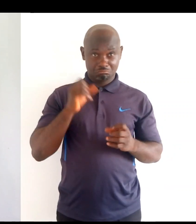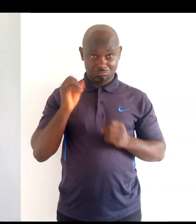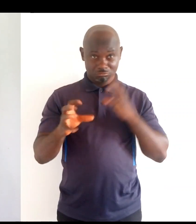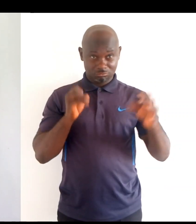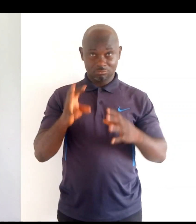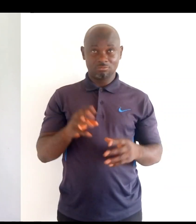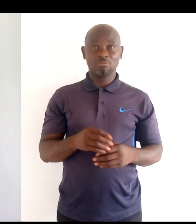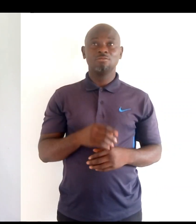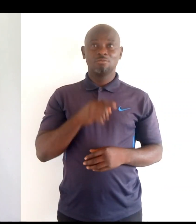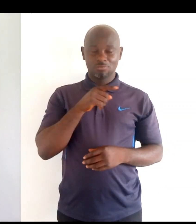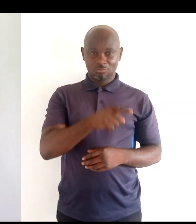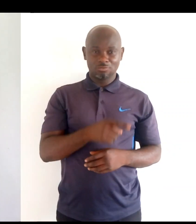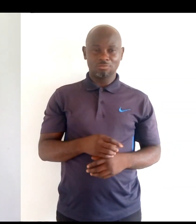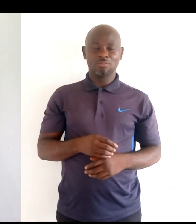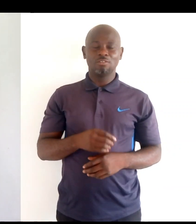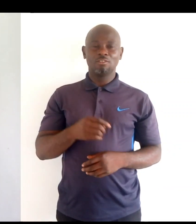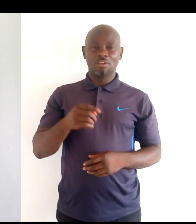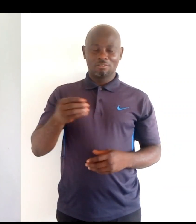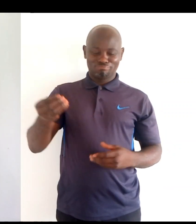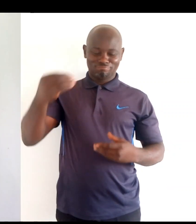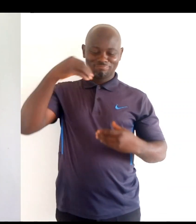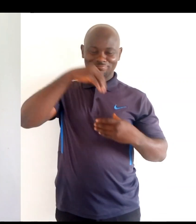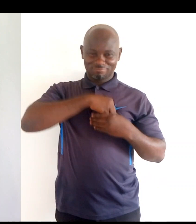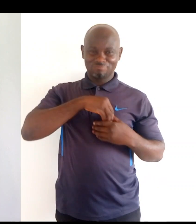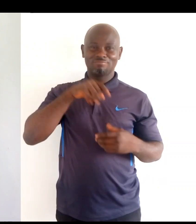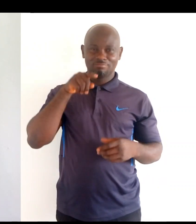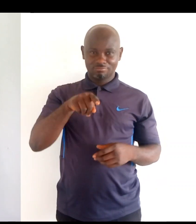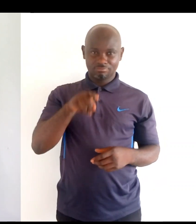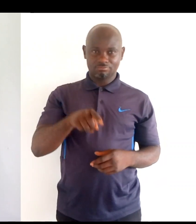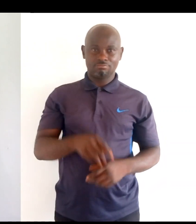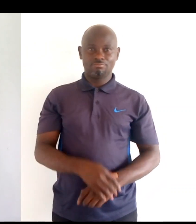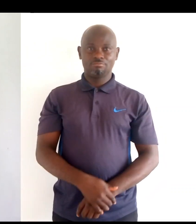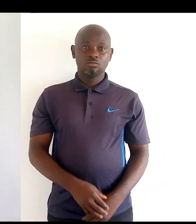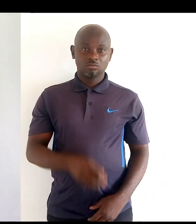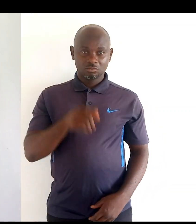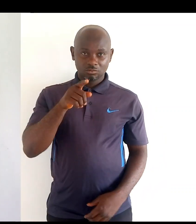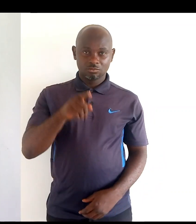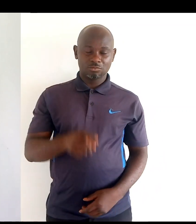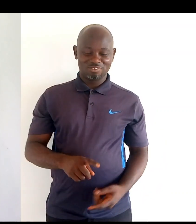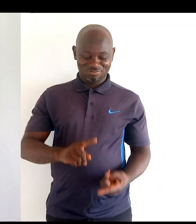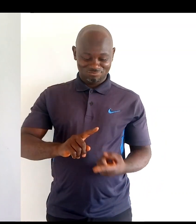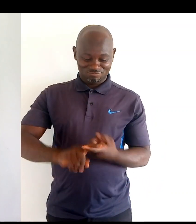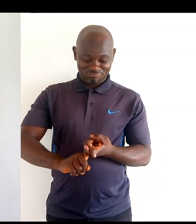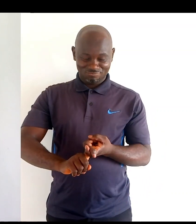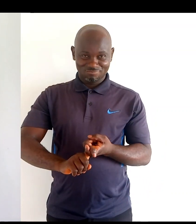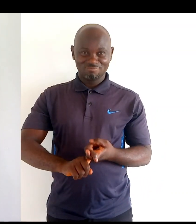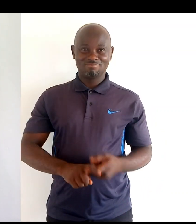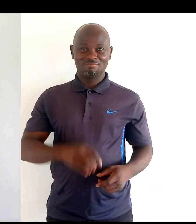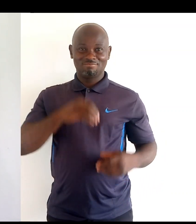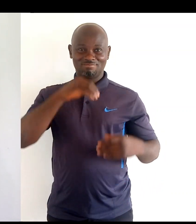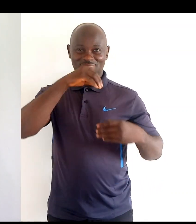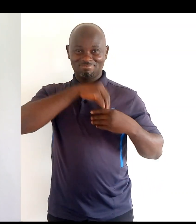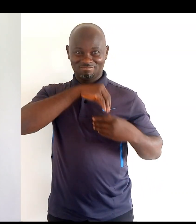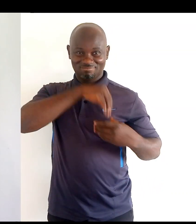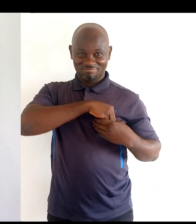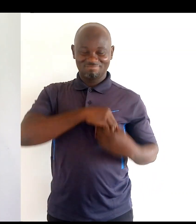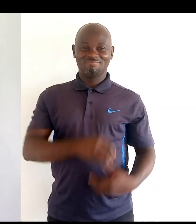languages which are left without any attempt to do anything to the language, no documentation,